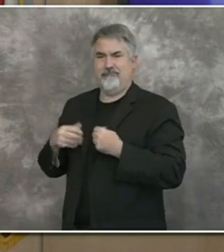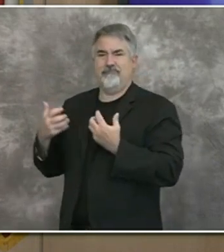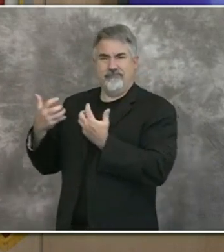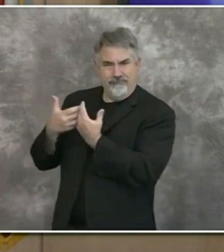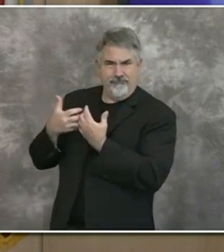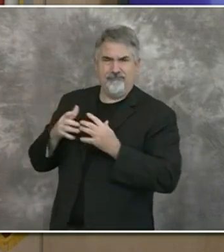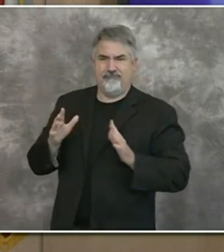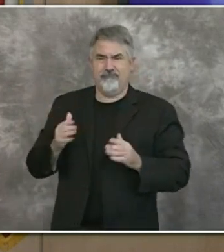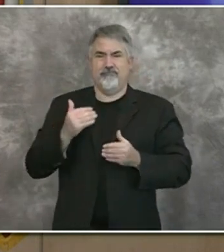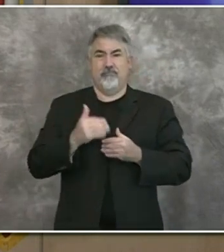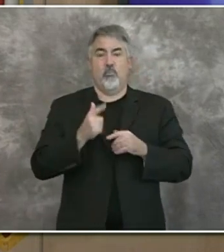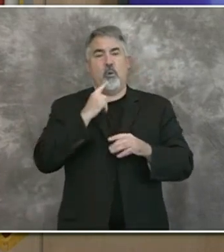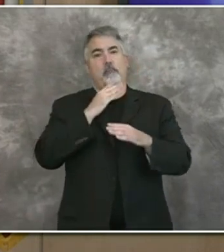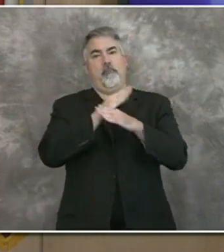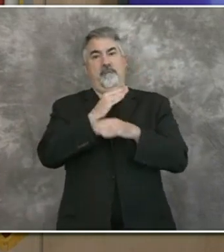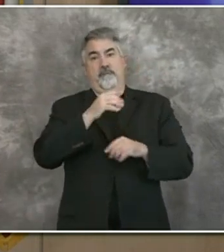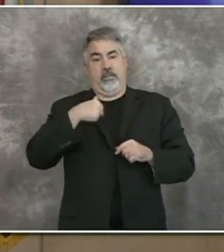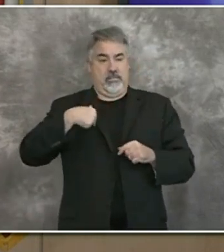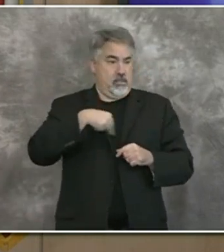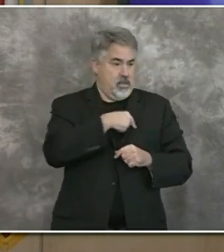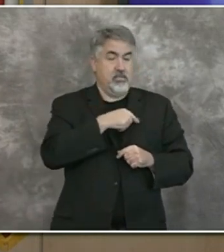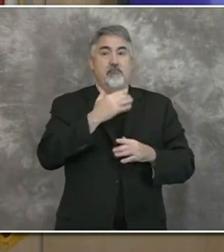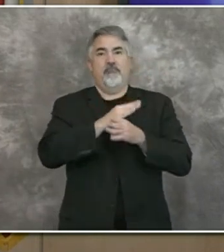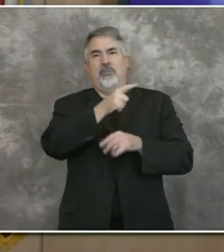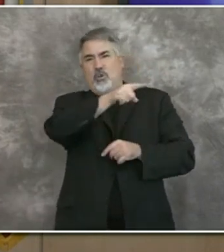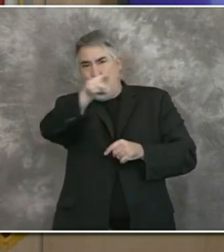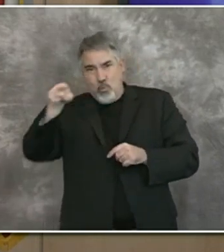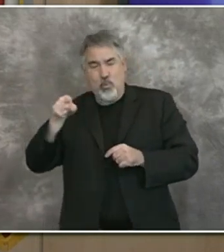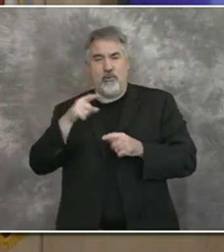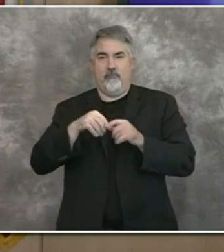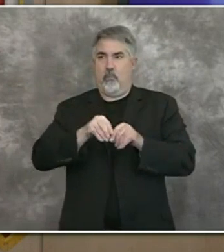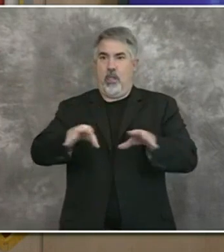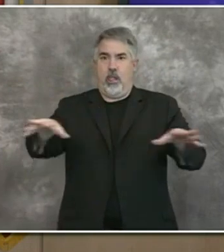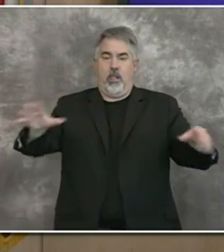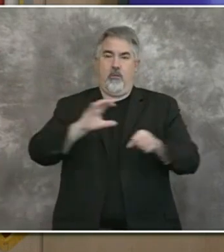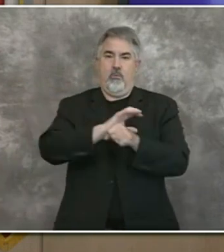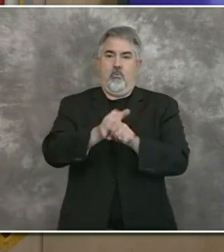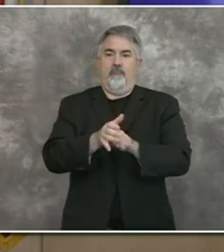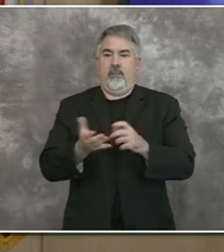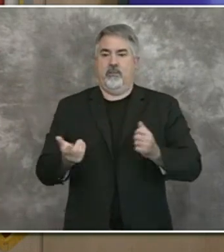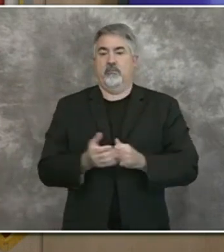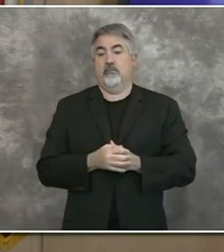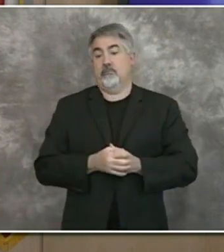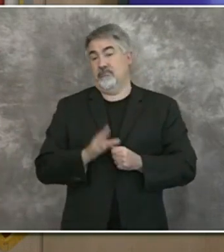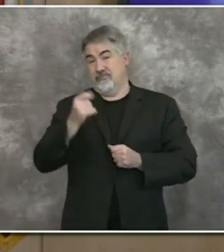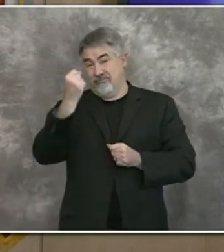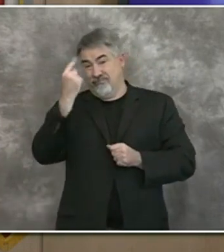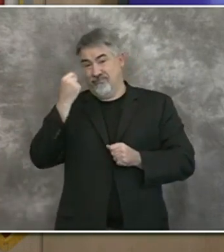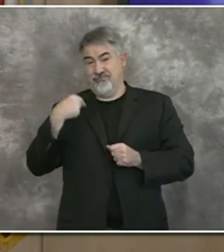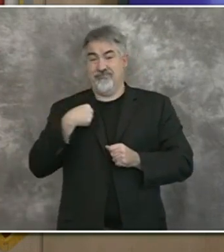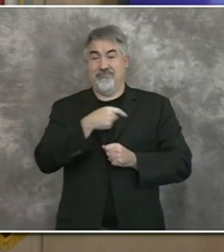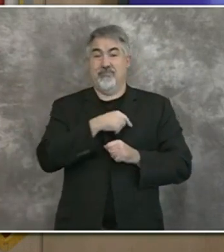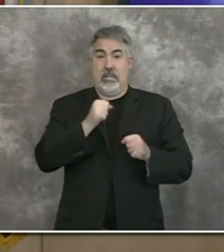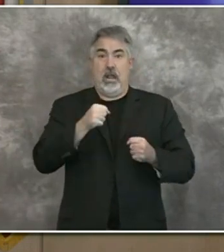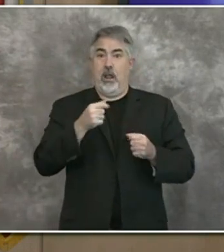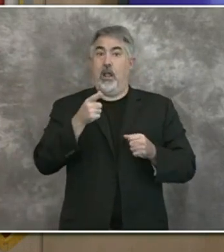REALLY ENCOURAGE EVERYONE OUT THERE TO TO REALLY ADAPT TO THESE TYPES OF THINGS BECAUSE IT NOT ONLY PROTECTS YOU. IT